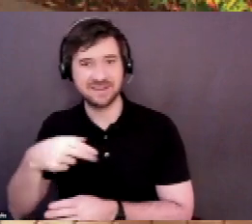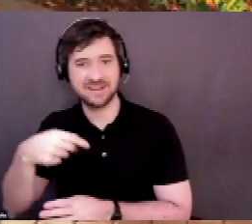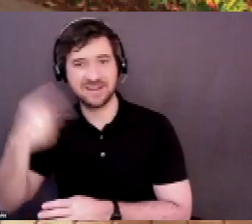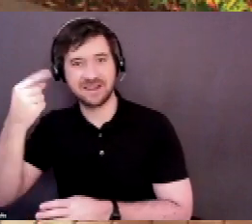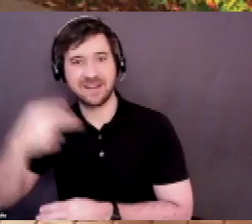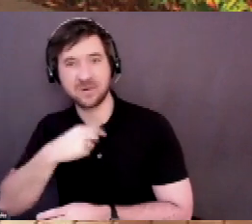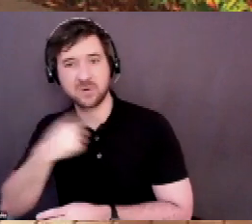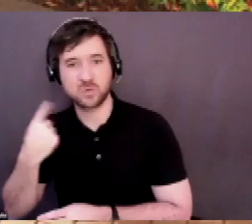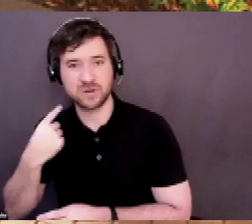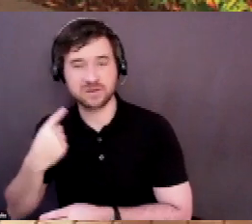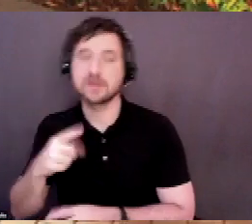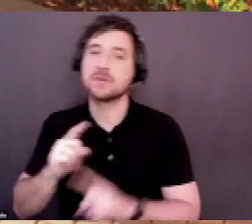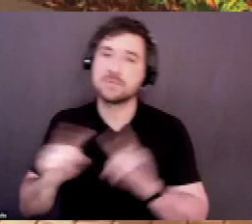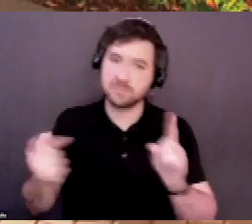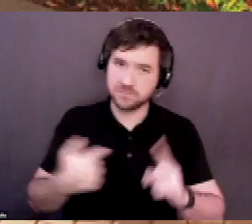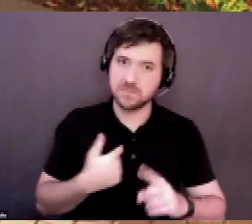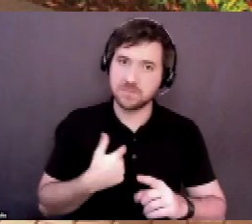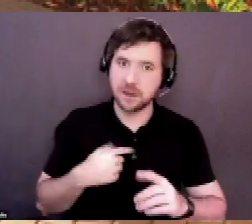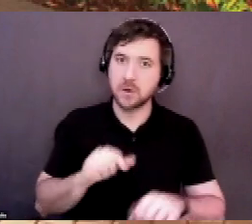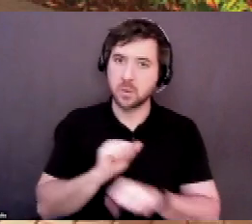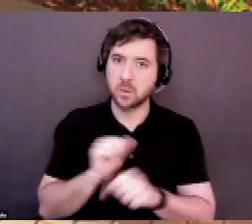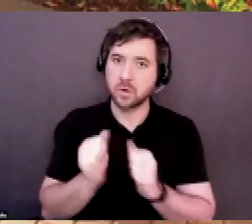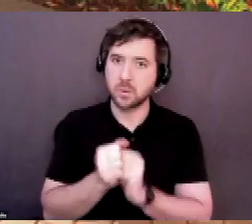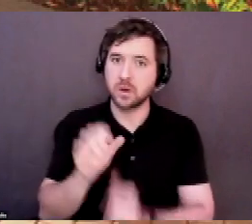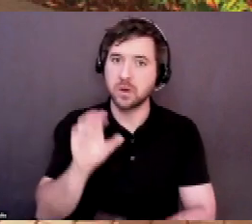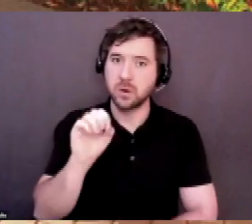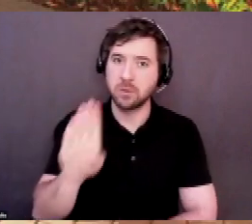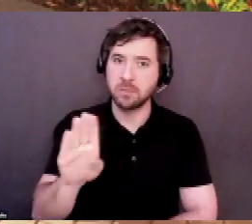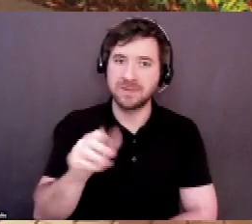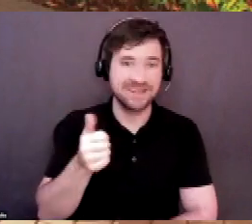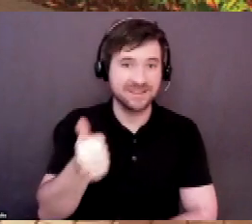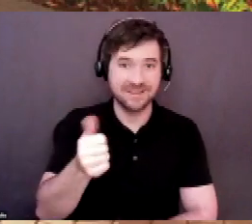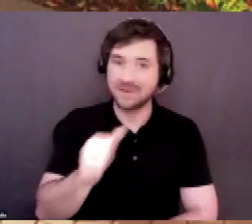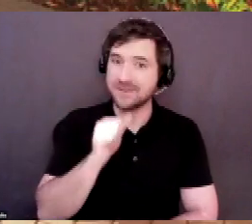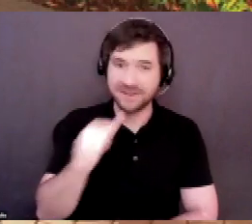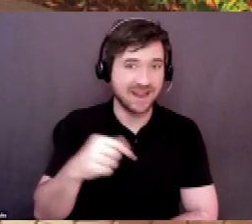an OB who was not a high risk OB, but she worked alongside within